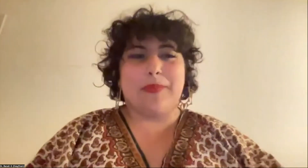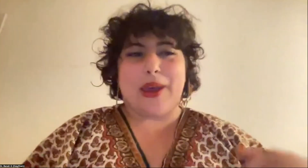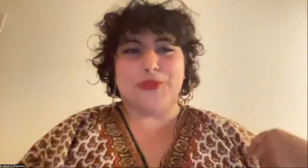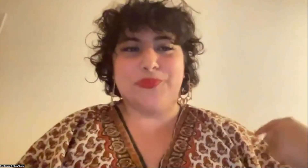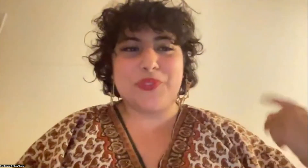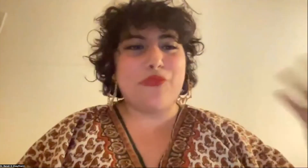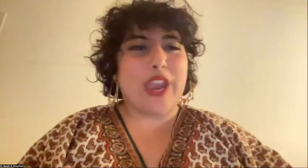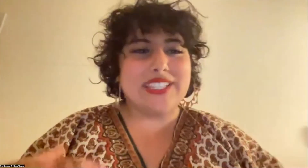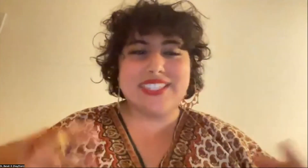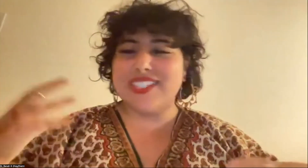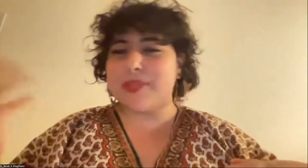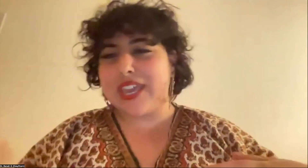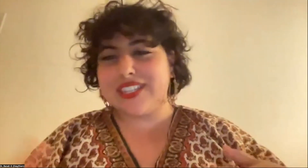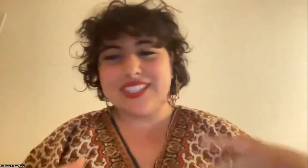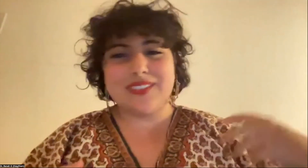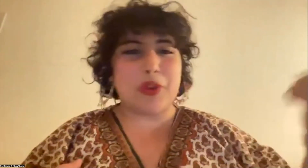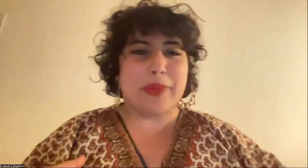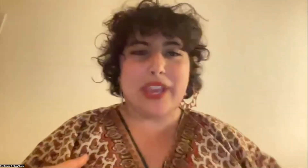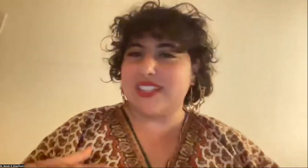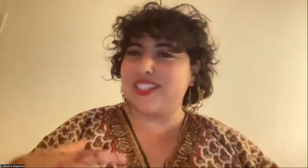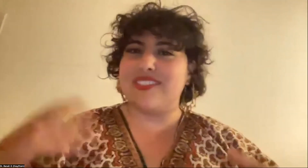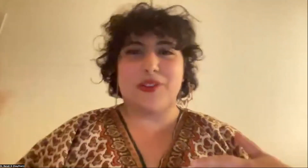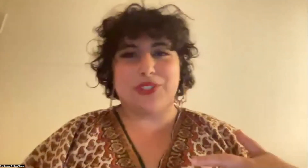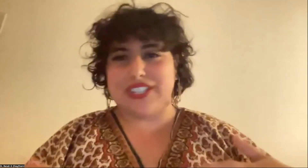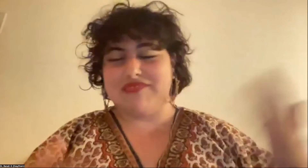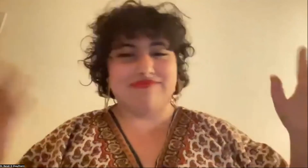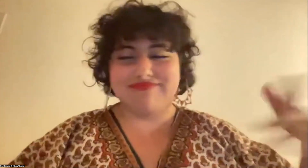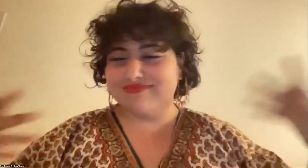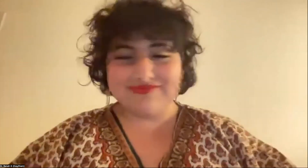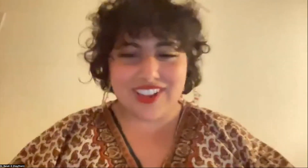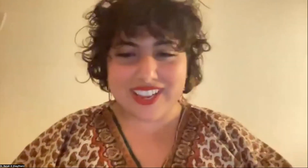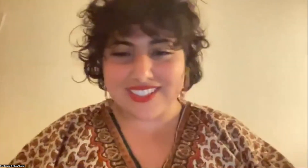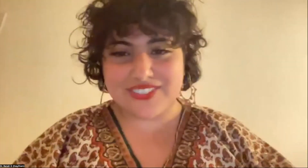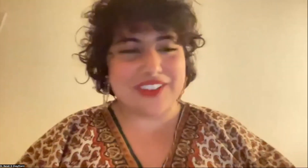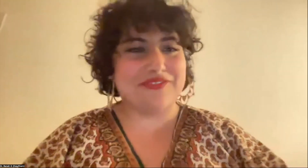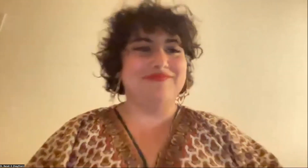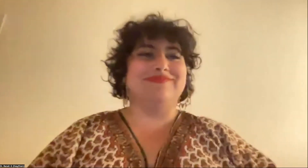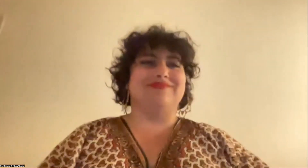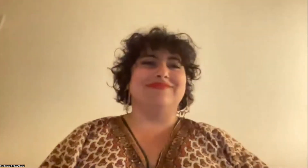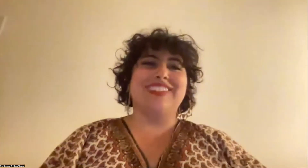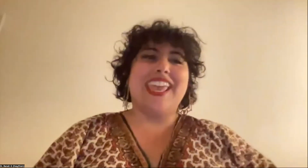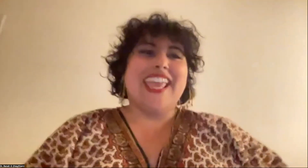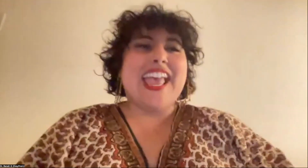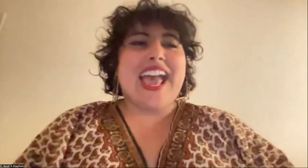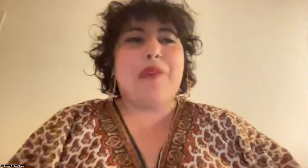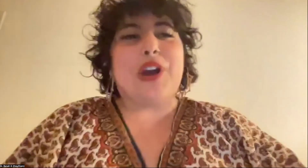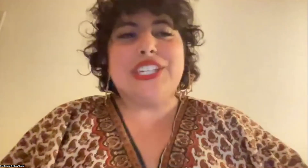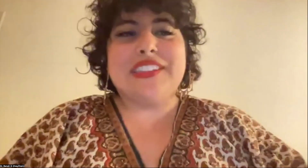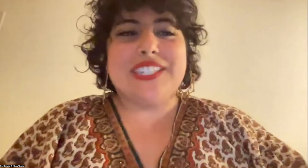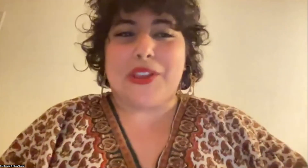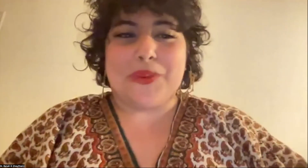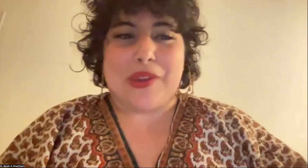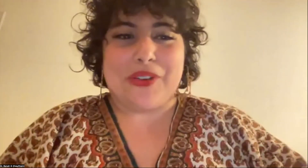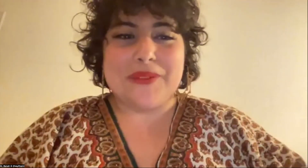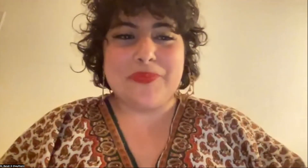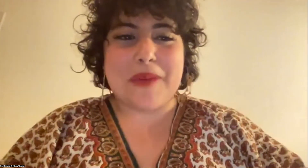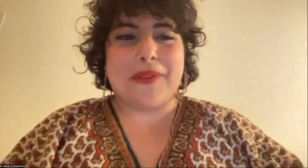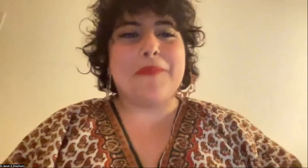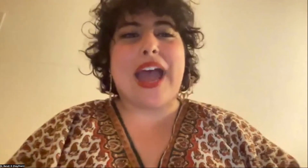about race, space, mermaids, the ocean, all kinds of stuff. I’m watching this documentary about the